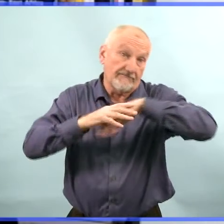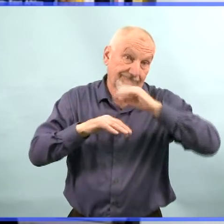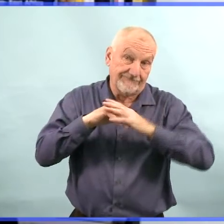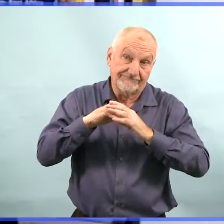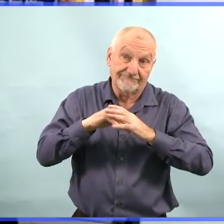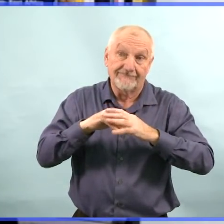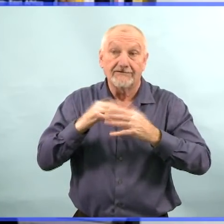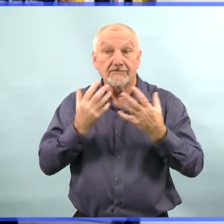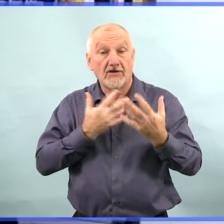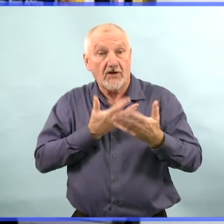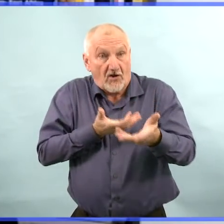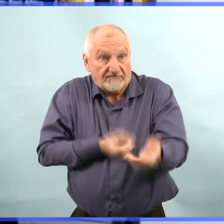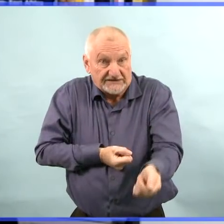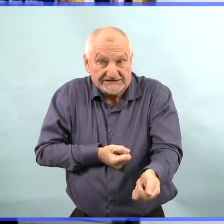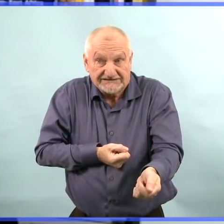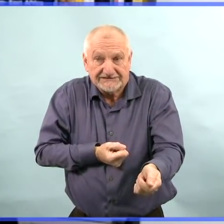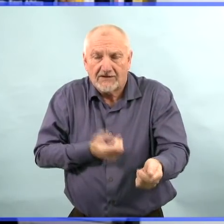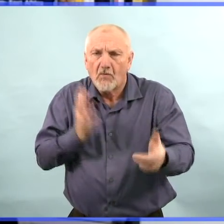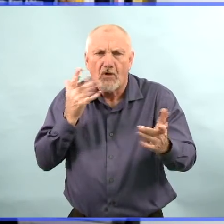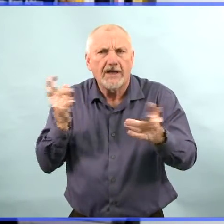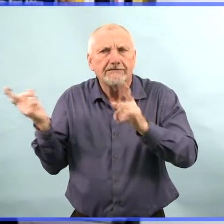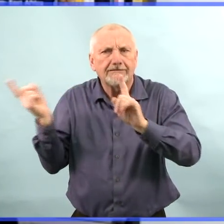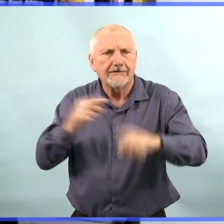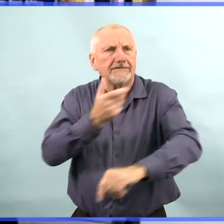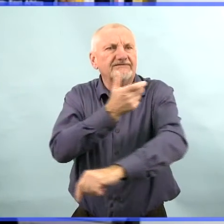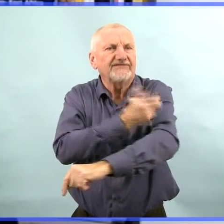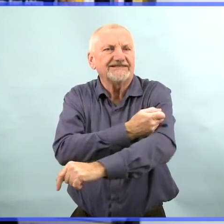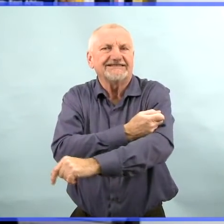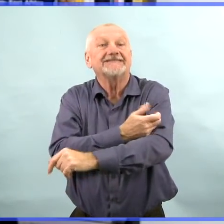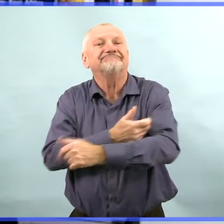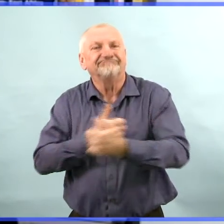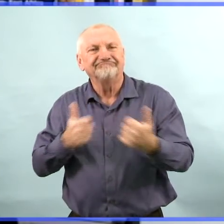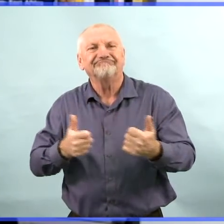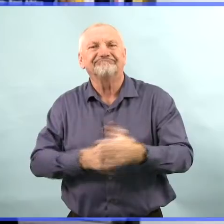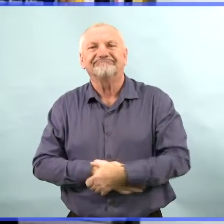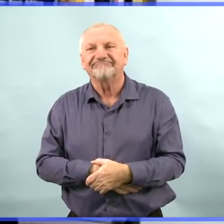younger kids to get their vaccine so the fact that you know we haven't even had